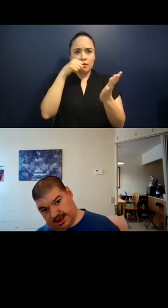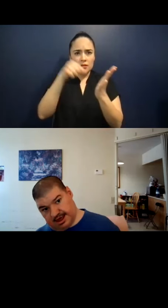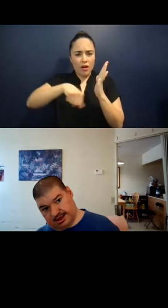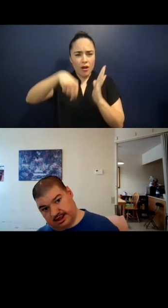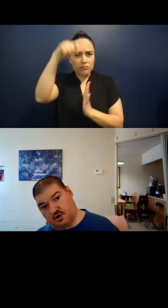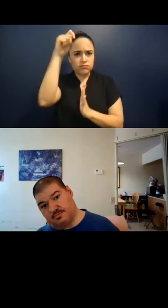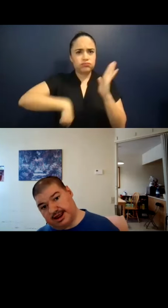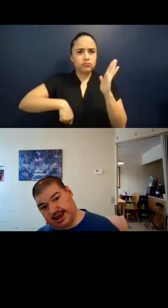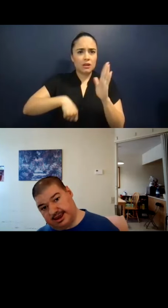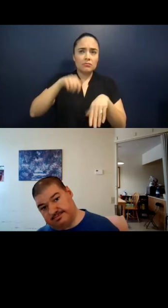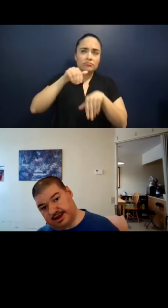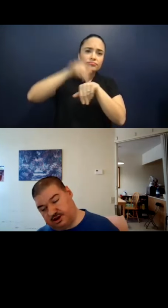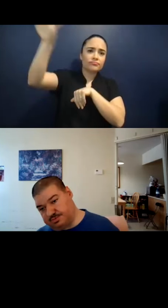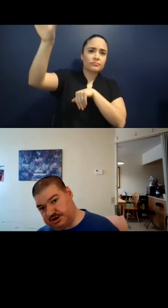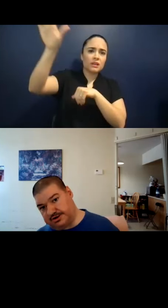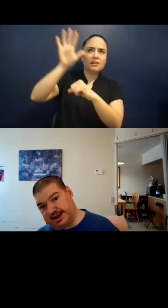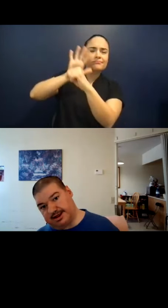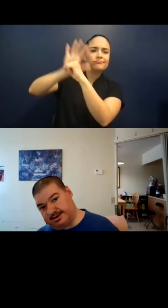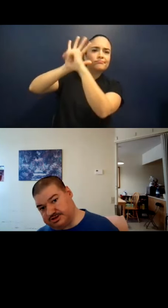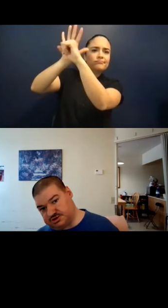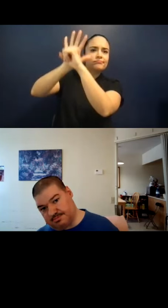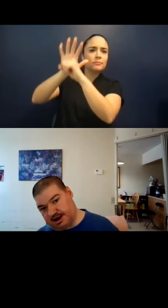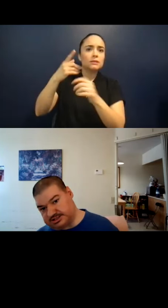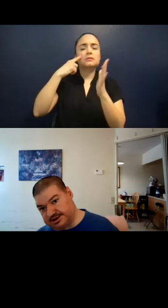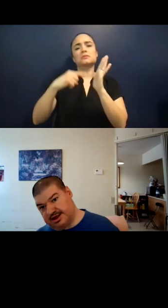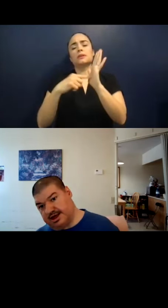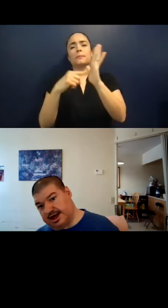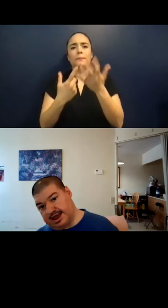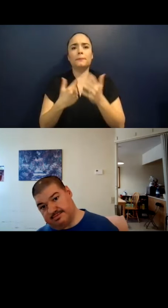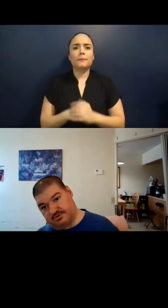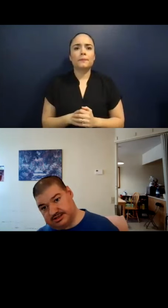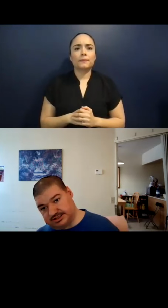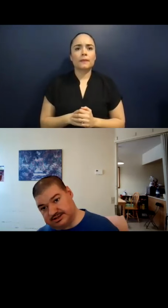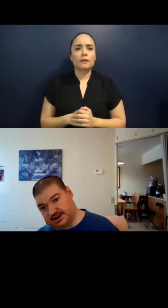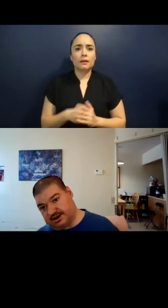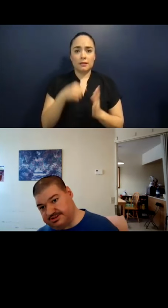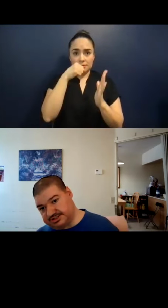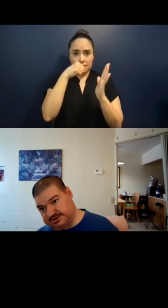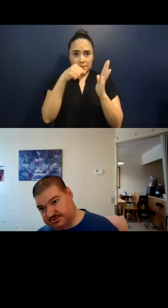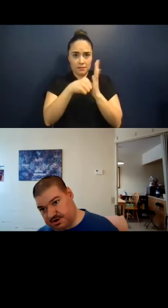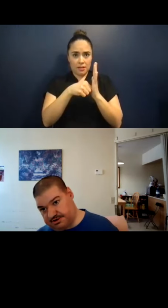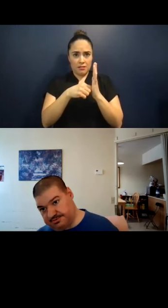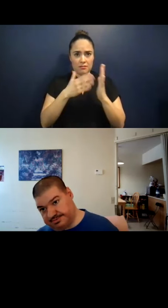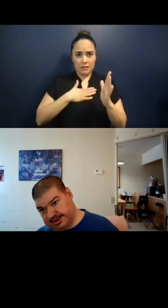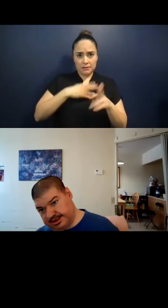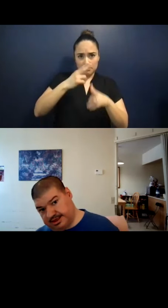The sample